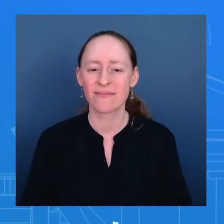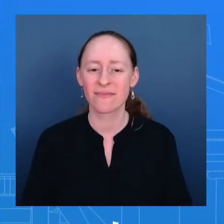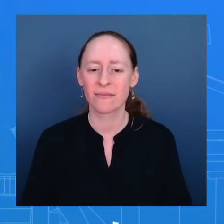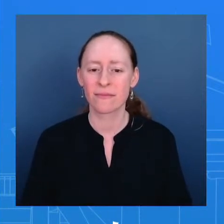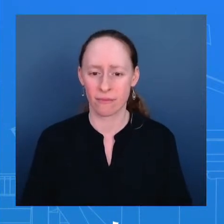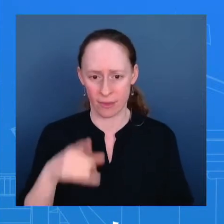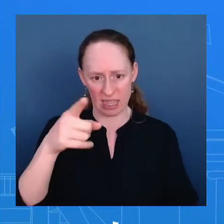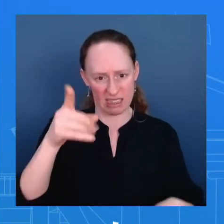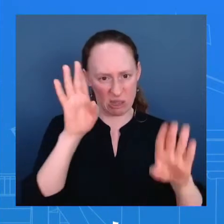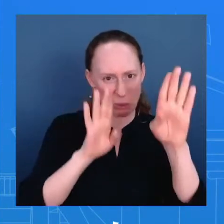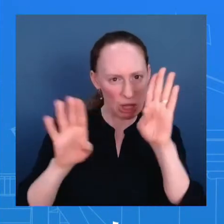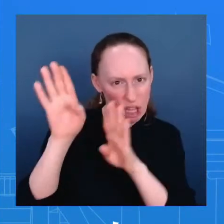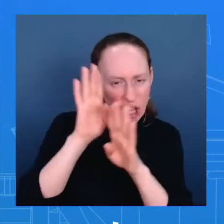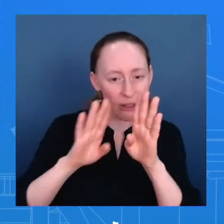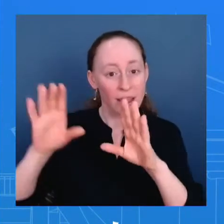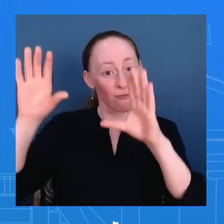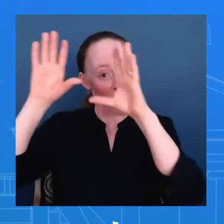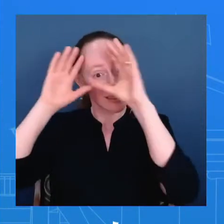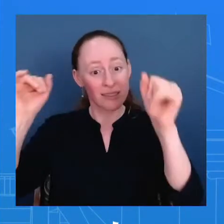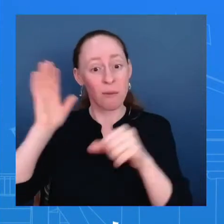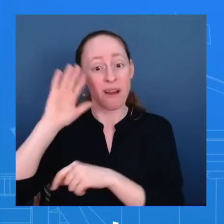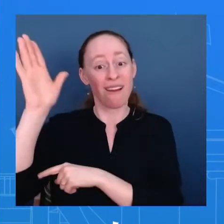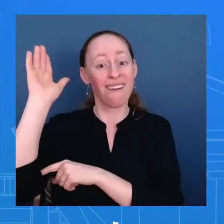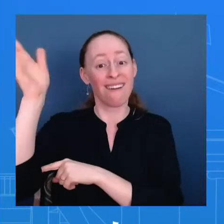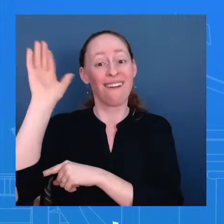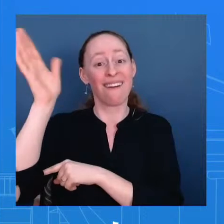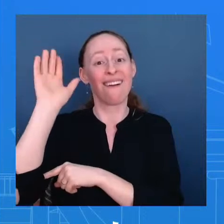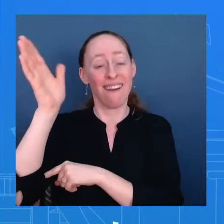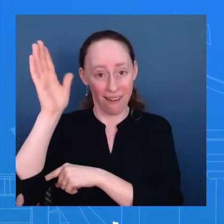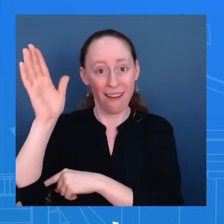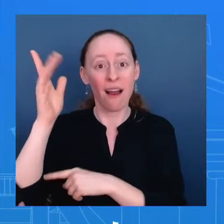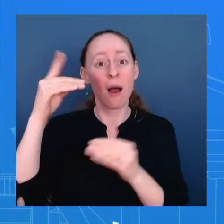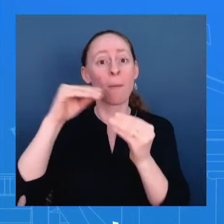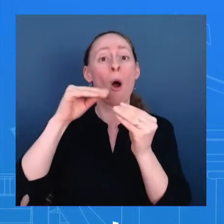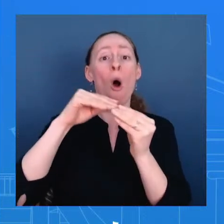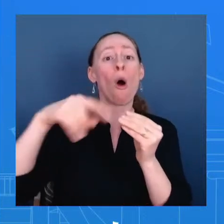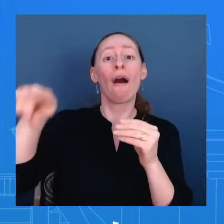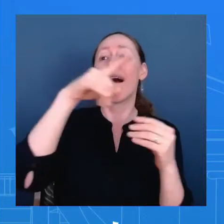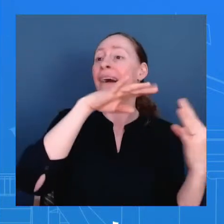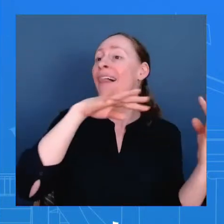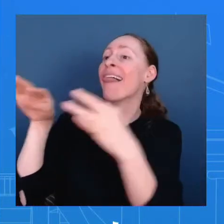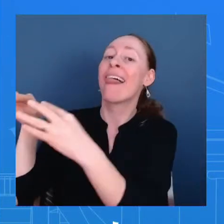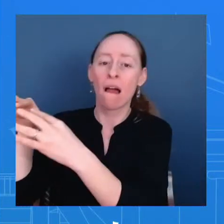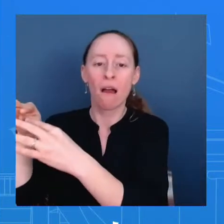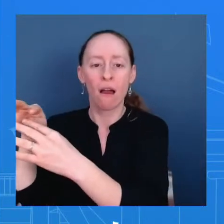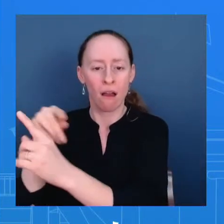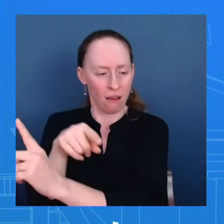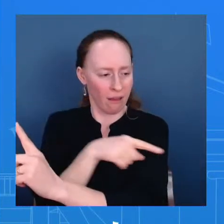as we've heard from some students publicly? Mr. Benjamin: Sure. No, obviously, I think what -- what's going to be most important are --